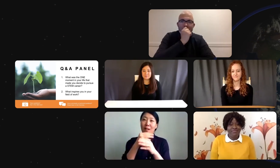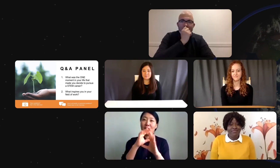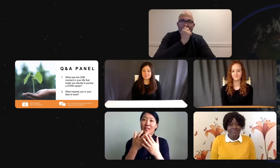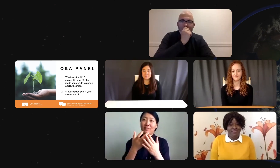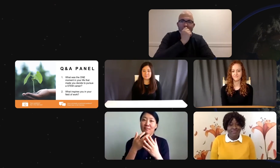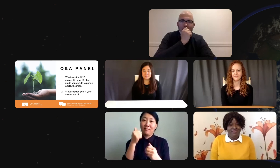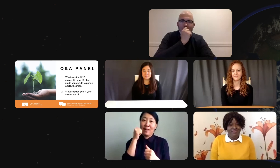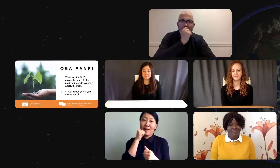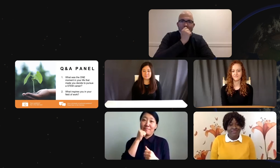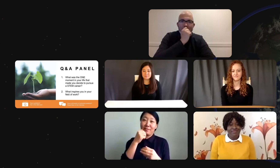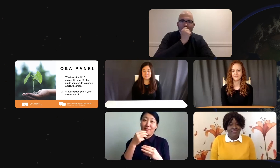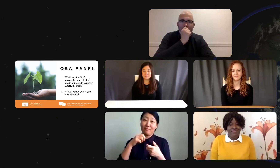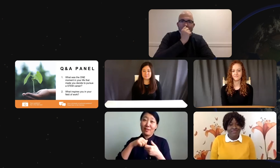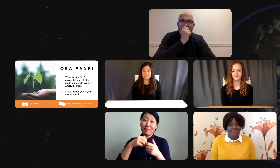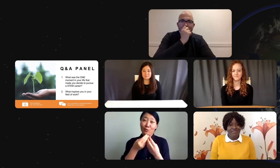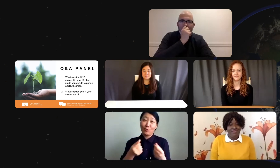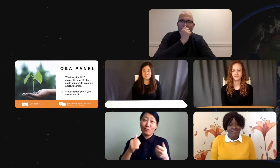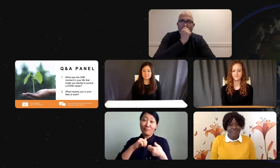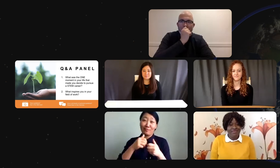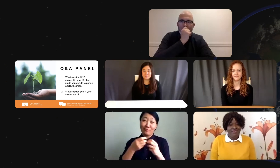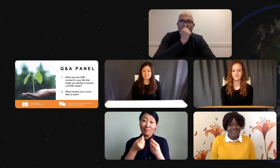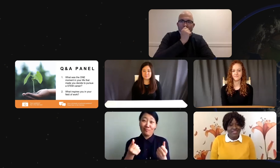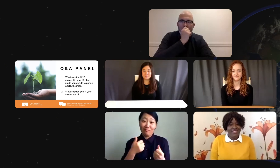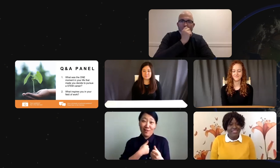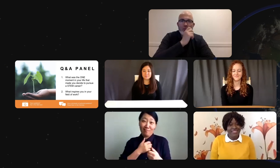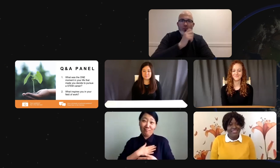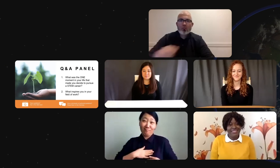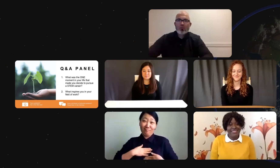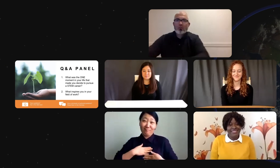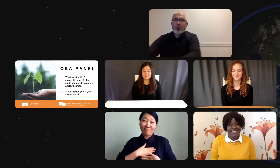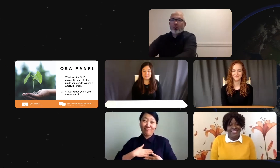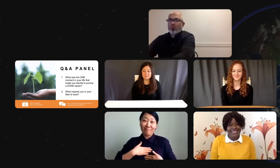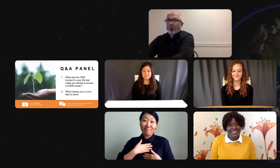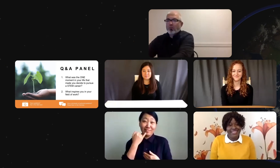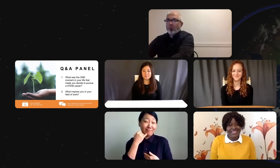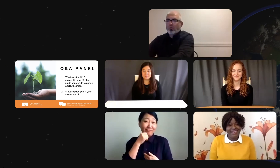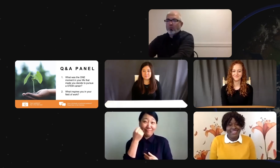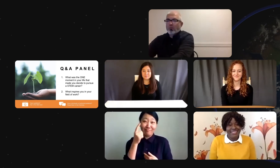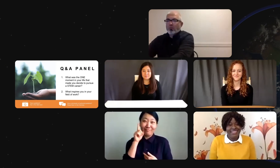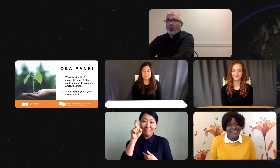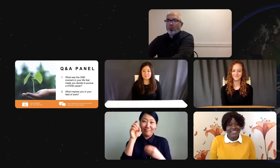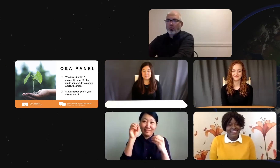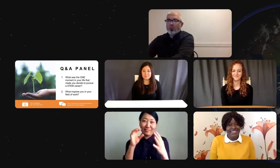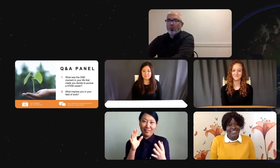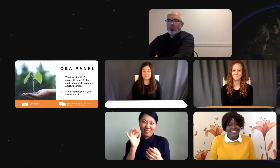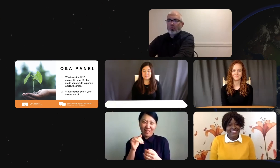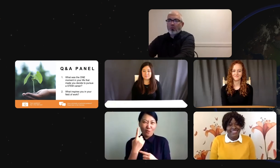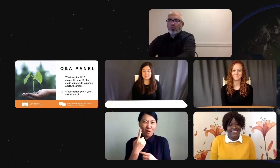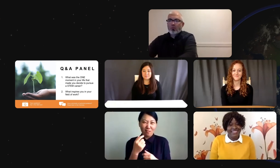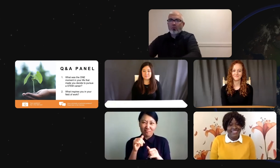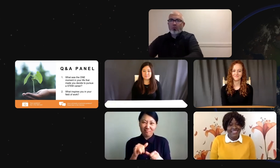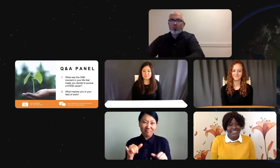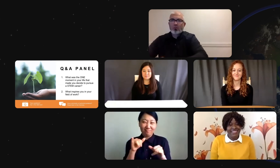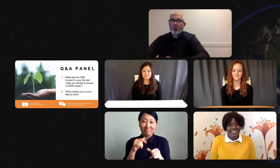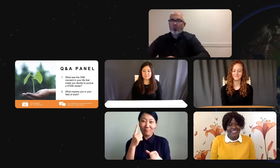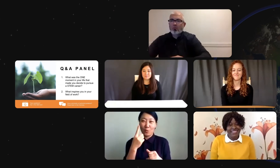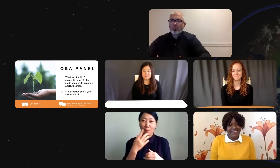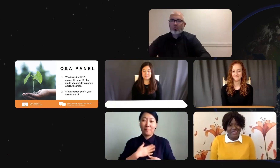I remember going to math class and solving problems. I didn't understand the teacher in lessons. [Laugh] That was common.